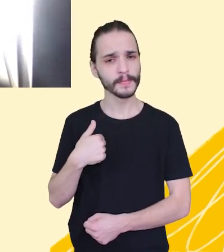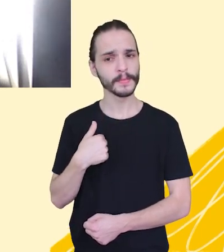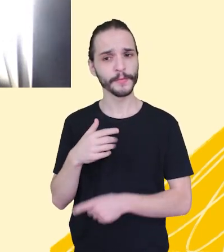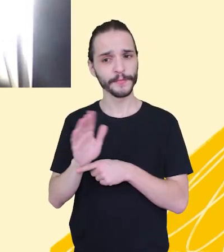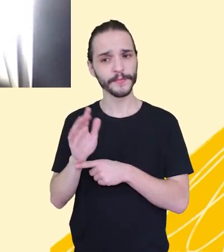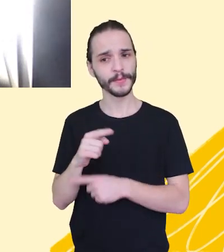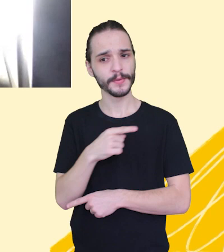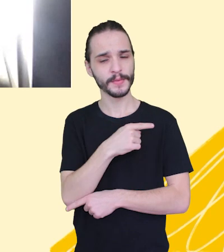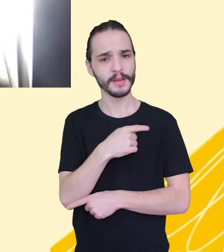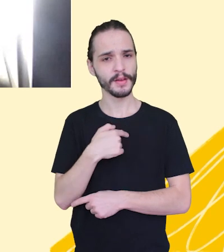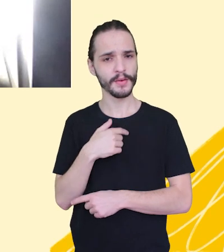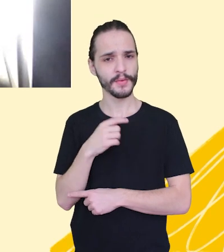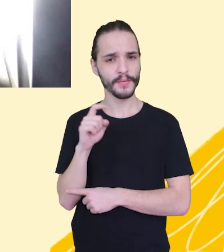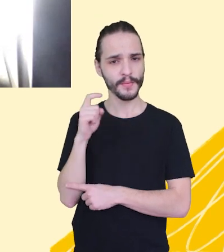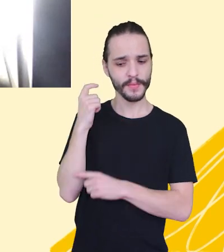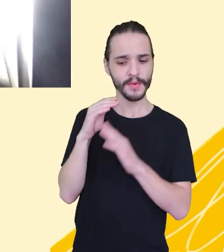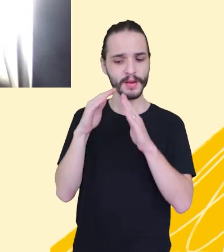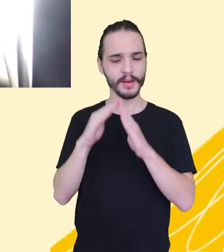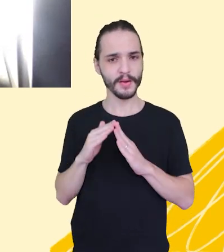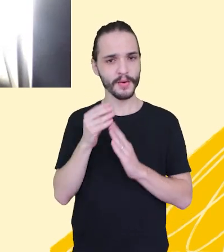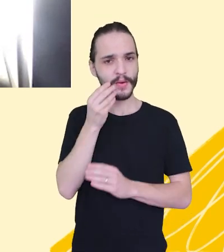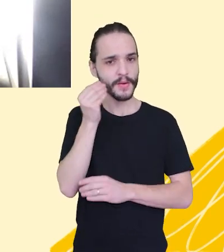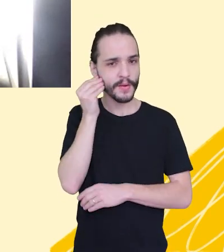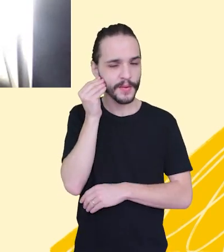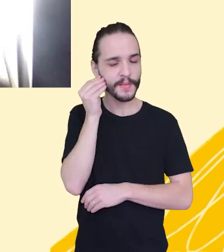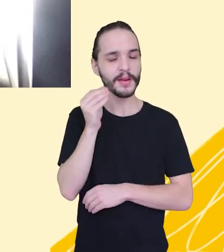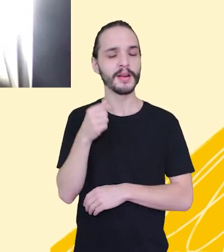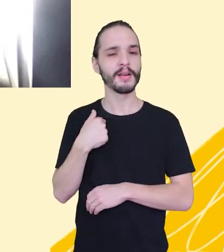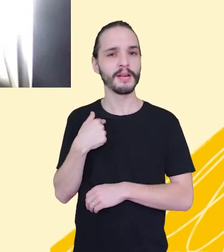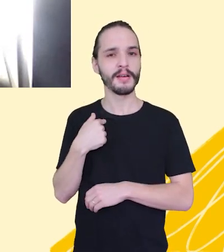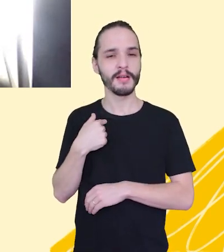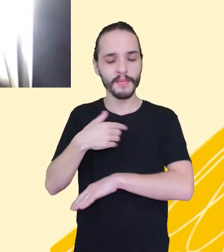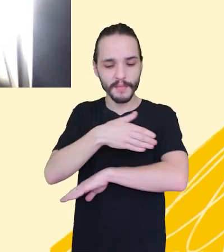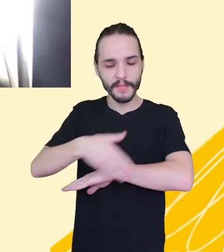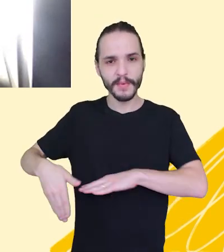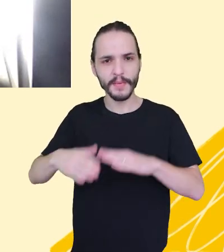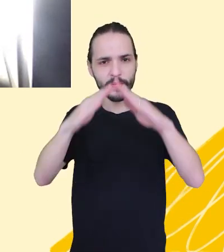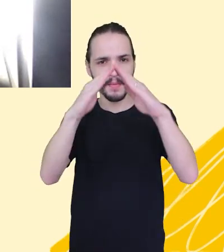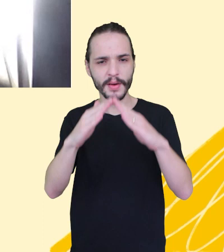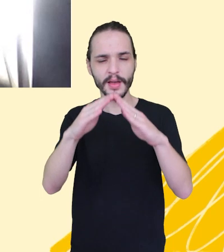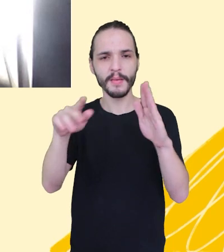the starting point was that it was clear for me that